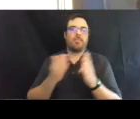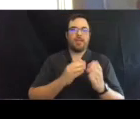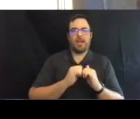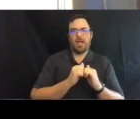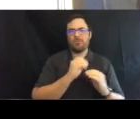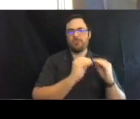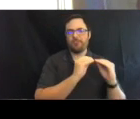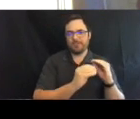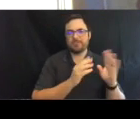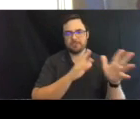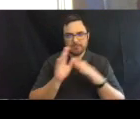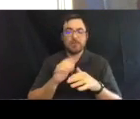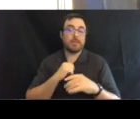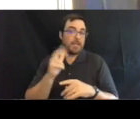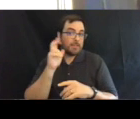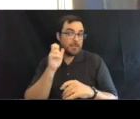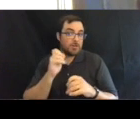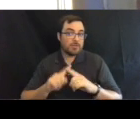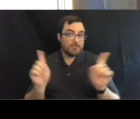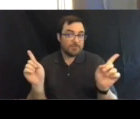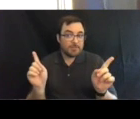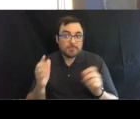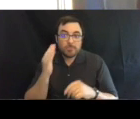difference? Can they make the difference? So using